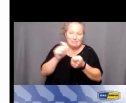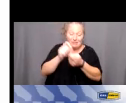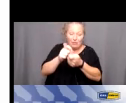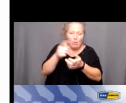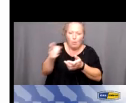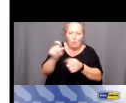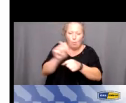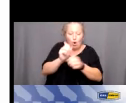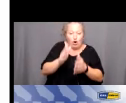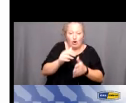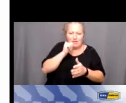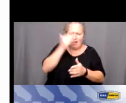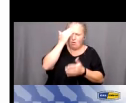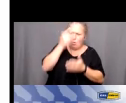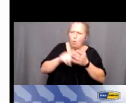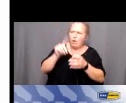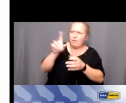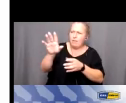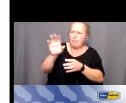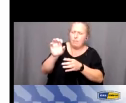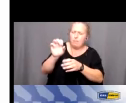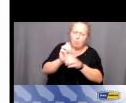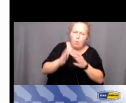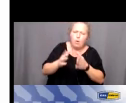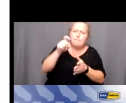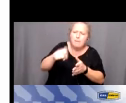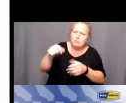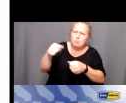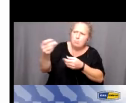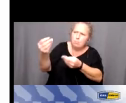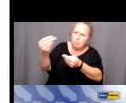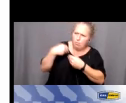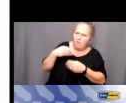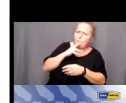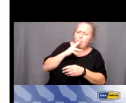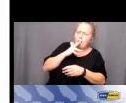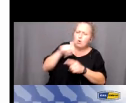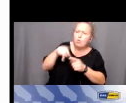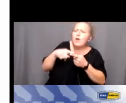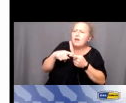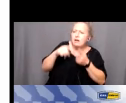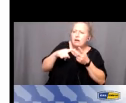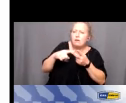they may ask, when does my employer need to provide me with water or cool down, rest break